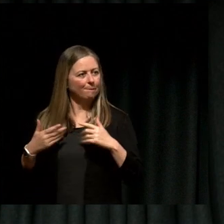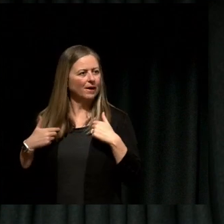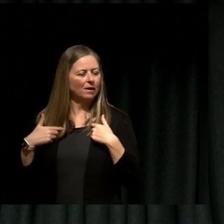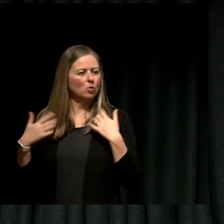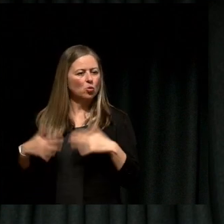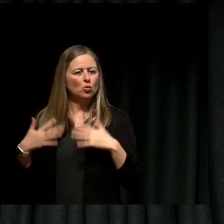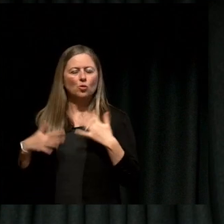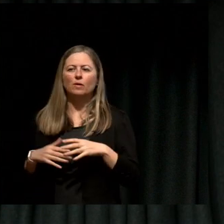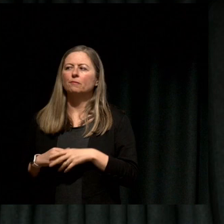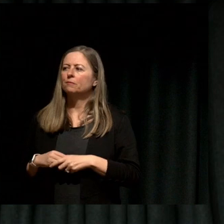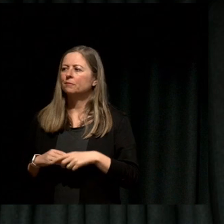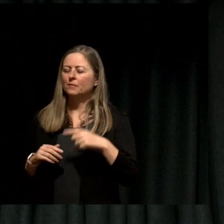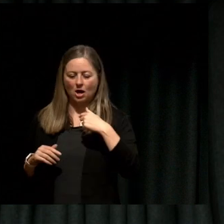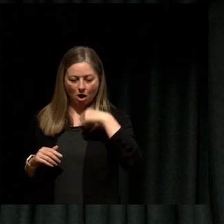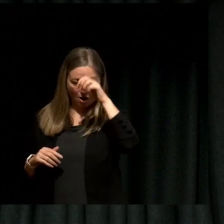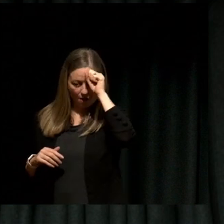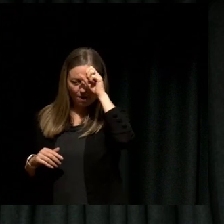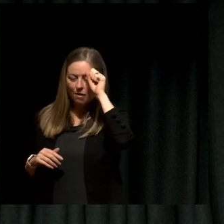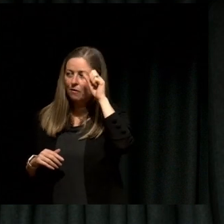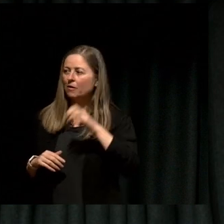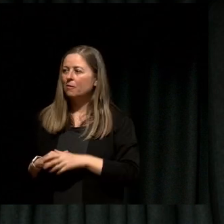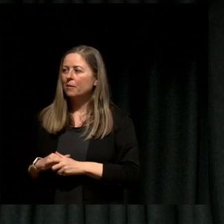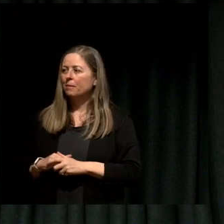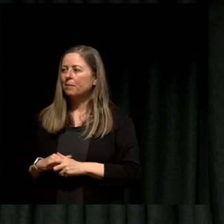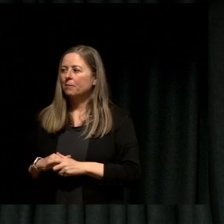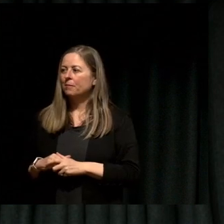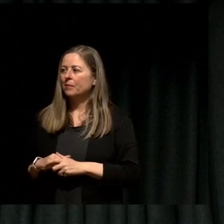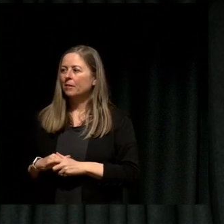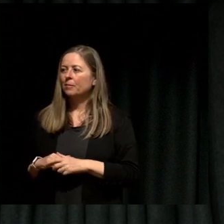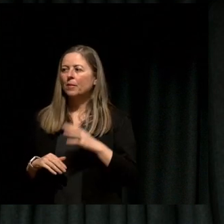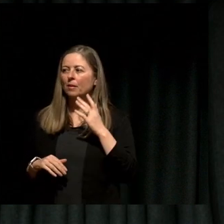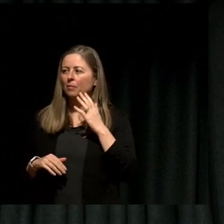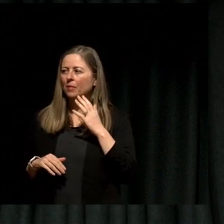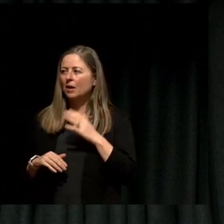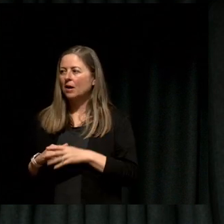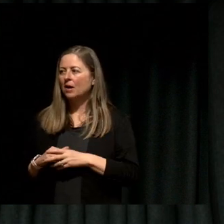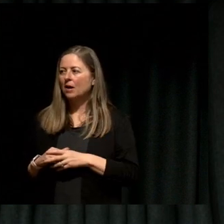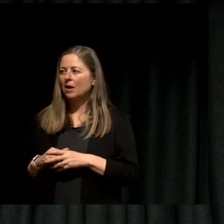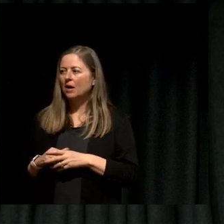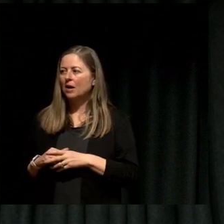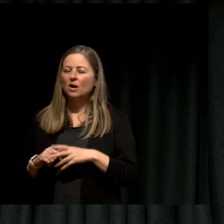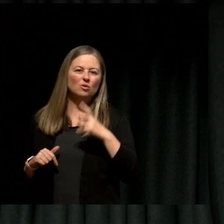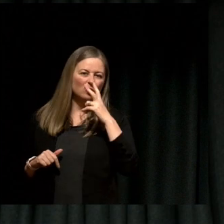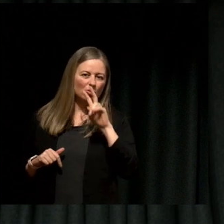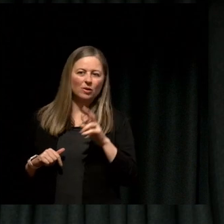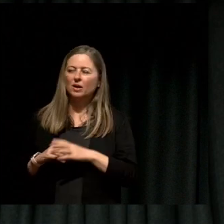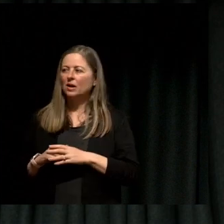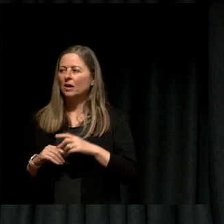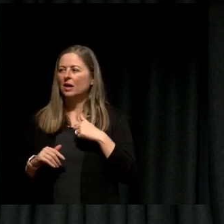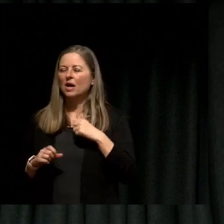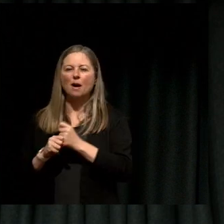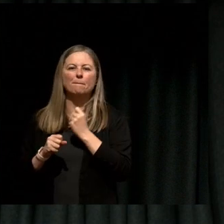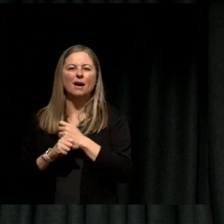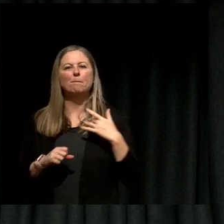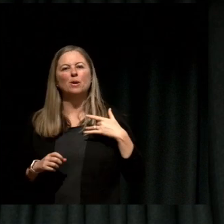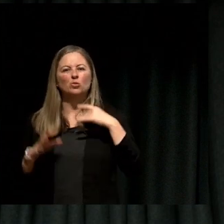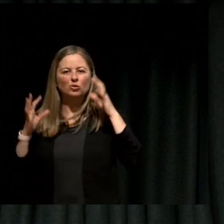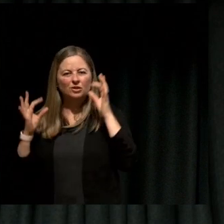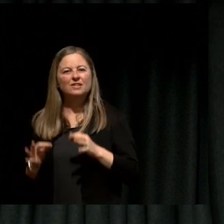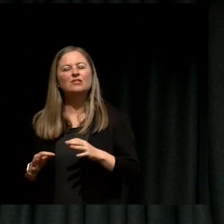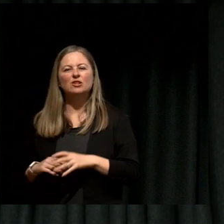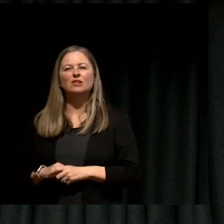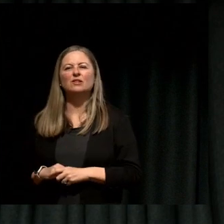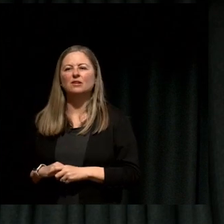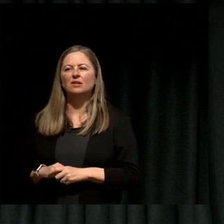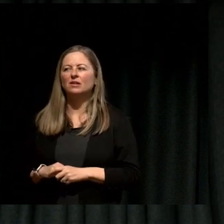Yeah I can remember like in back in 2020 I made some emotional decisions and I had a